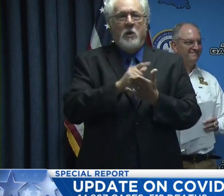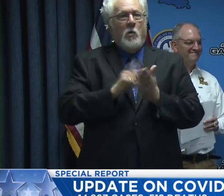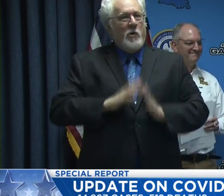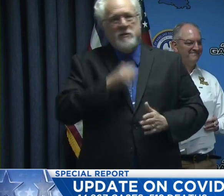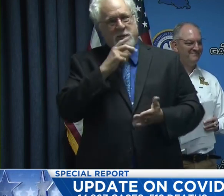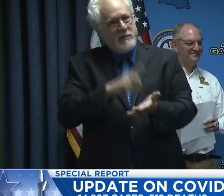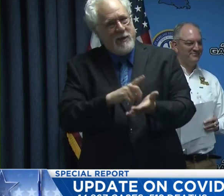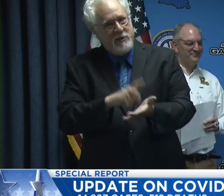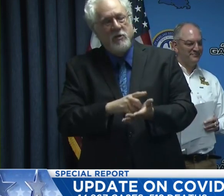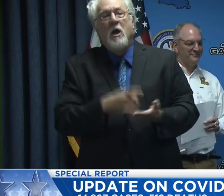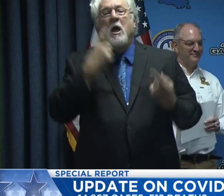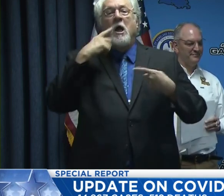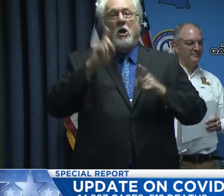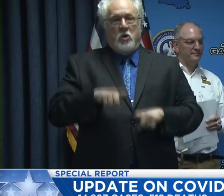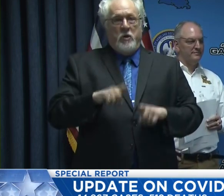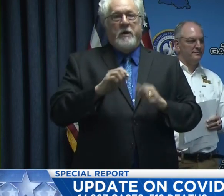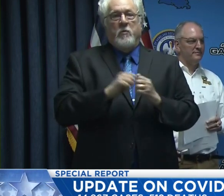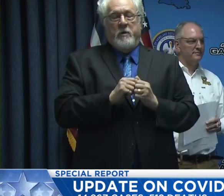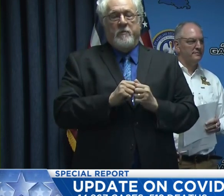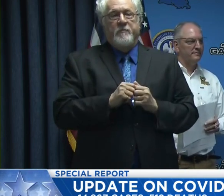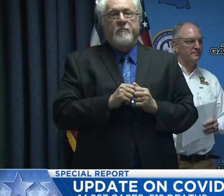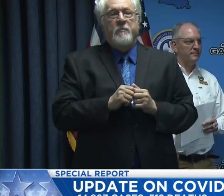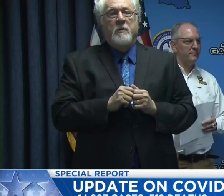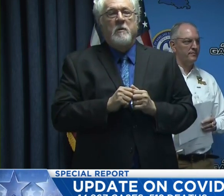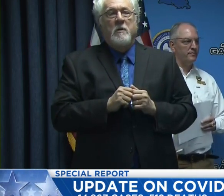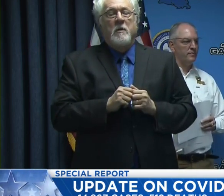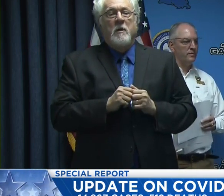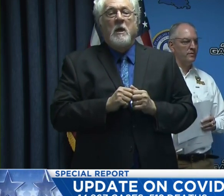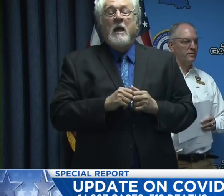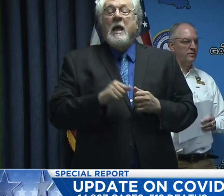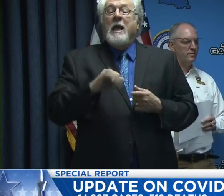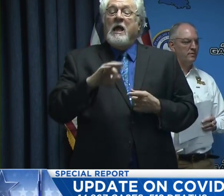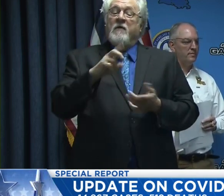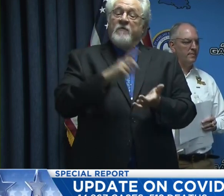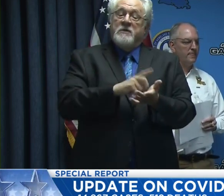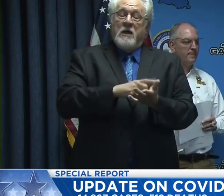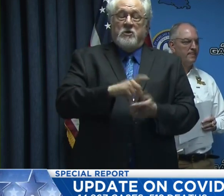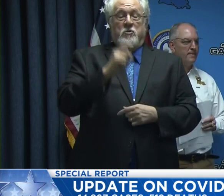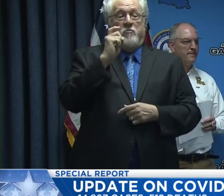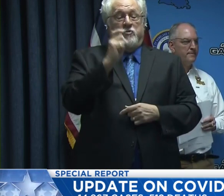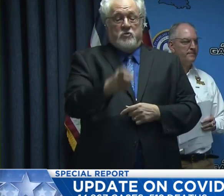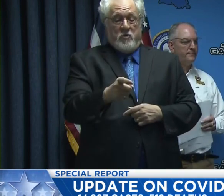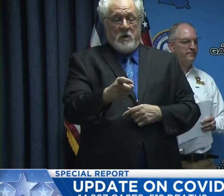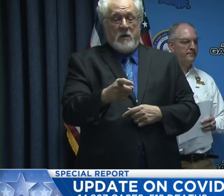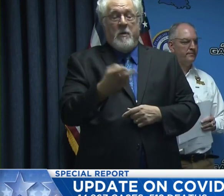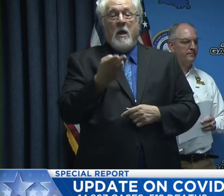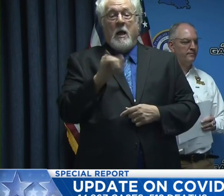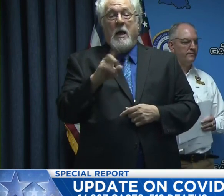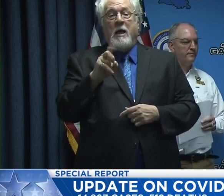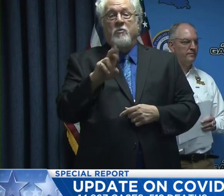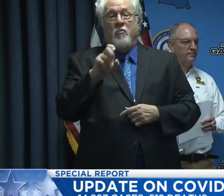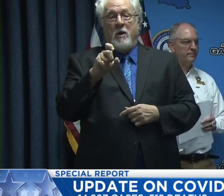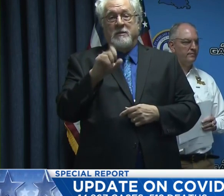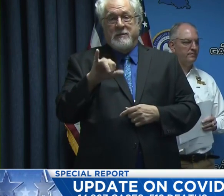THIS IS SOMETHING THE GOVERNOR AND I DISCUSSED THIS MORNING AS